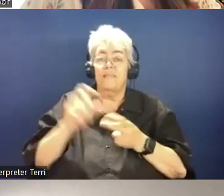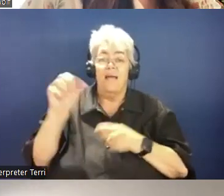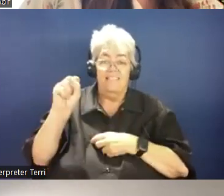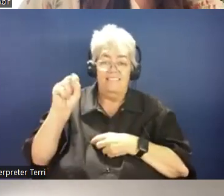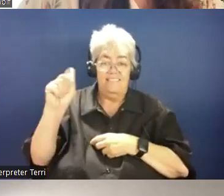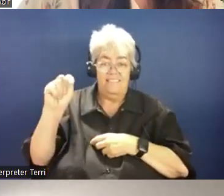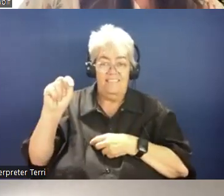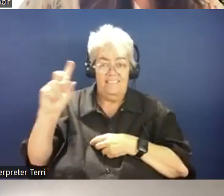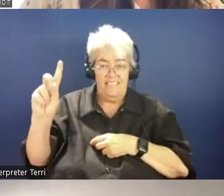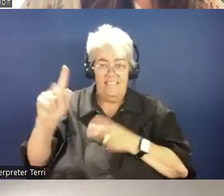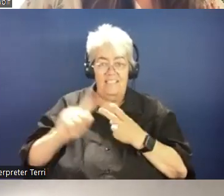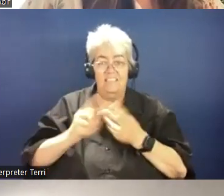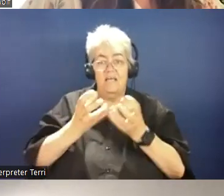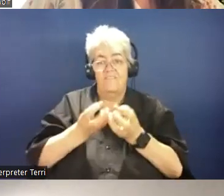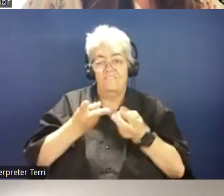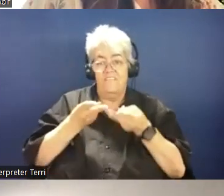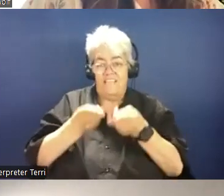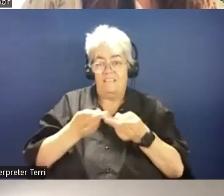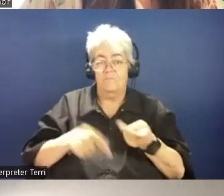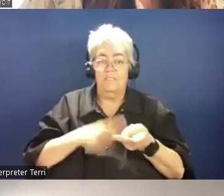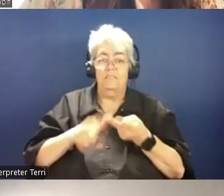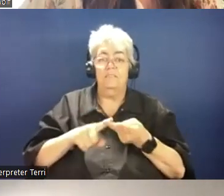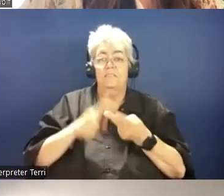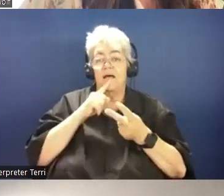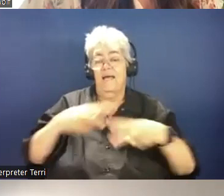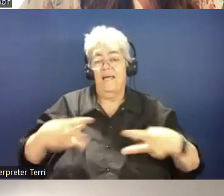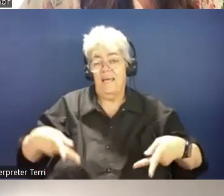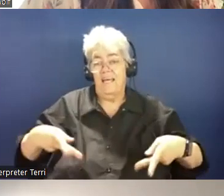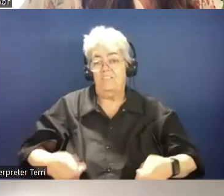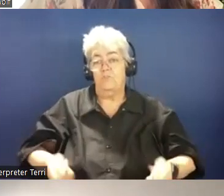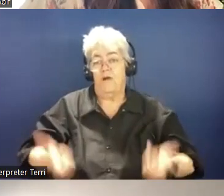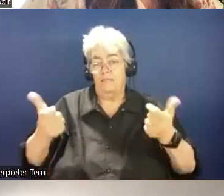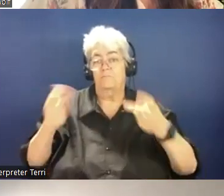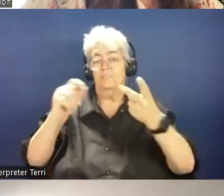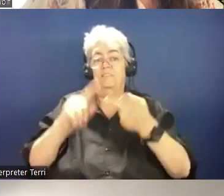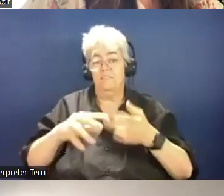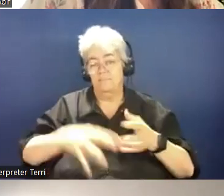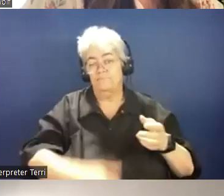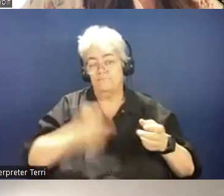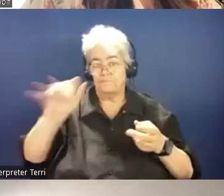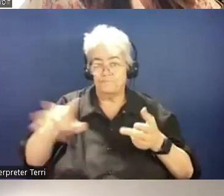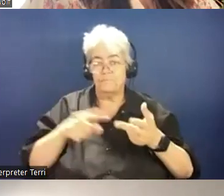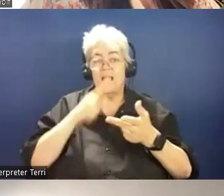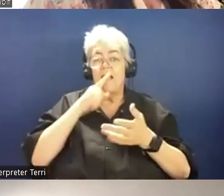vasectomies, hysterectomies, abortion. It also expands contraception and increases